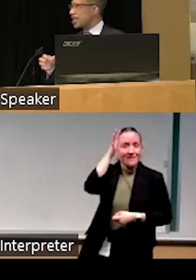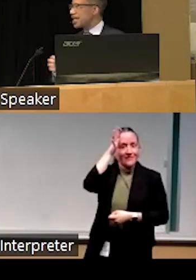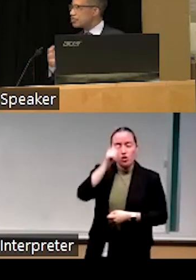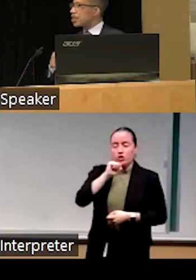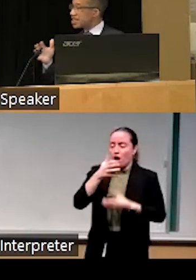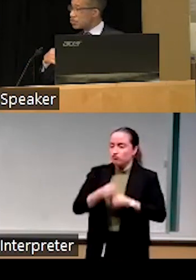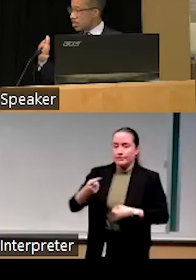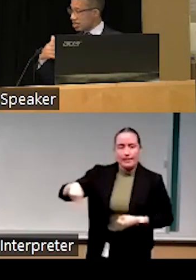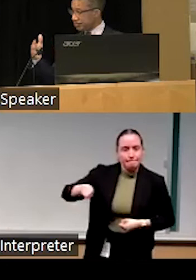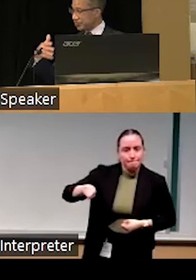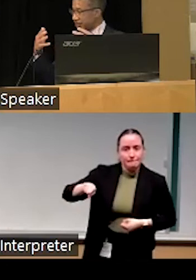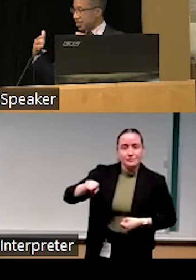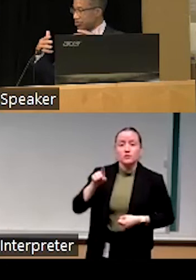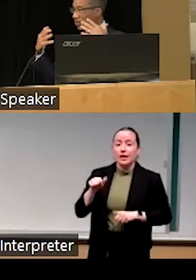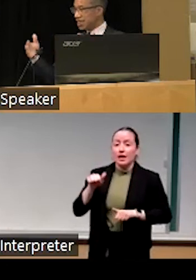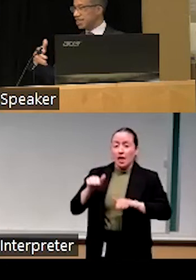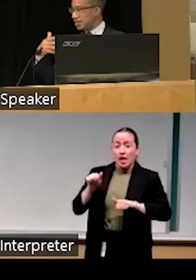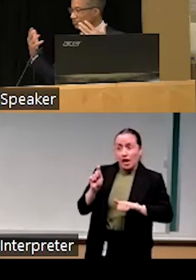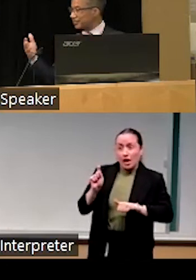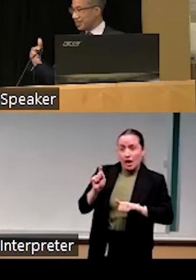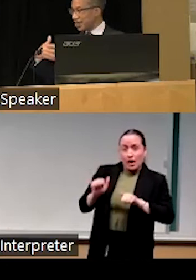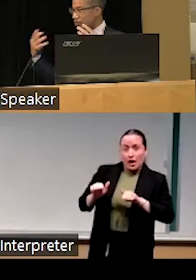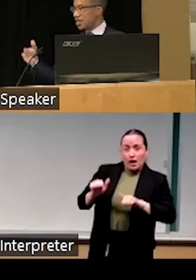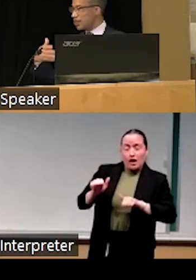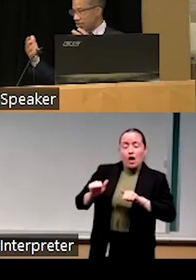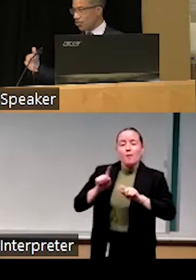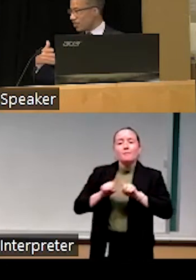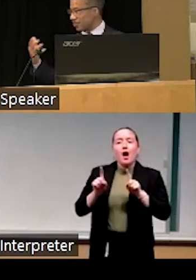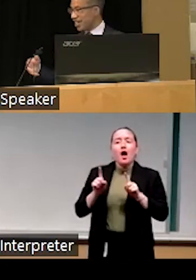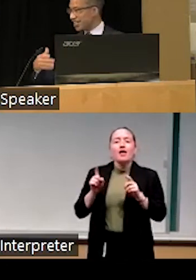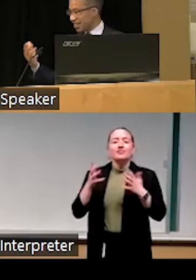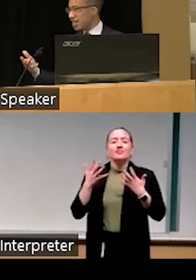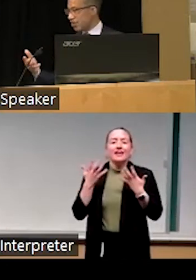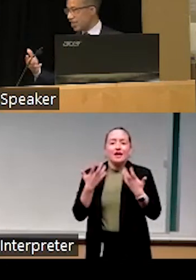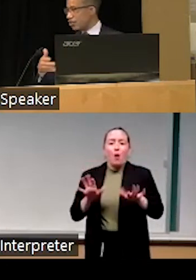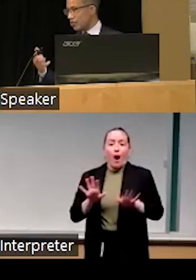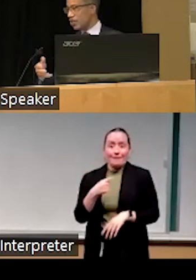and they didn't but they didn't want to completely get me paranoid or anything like that right or my